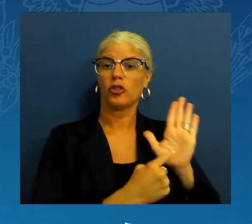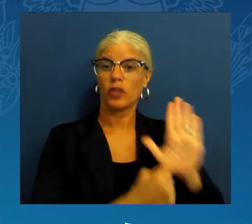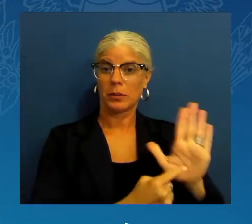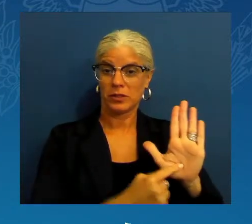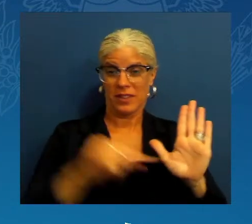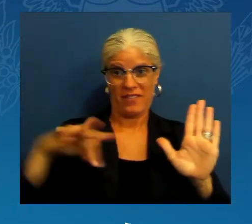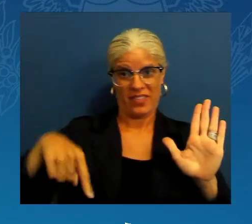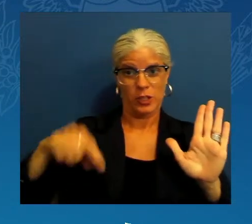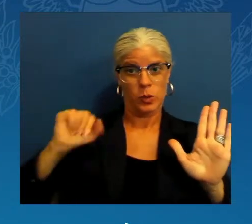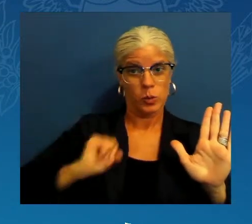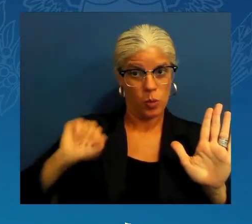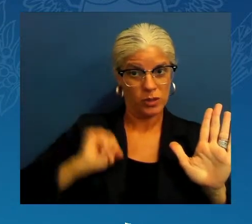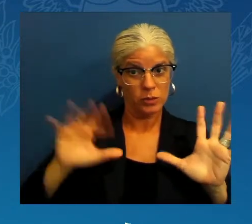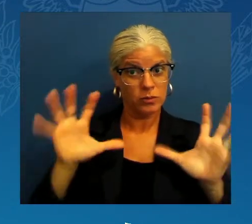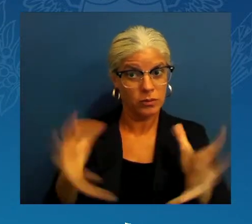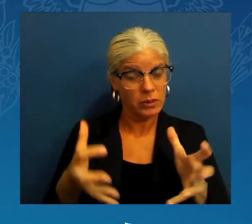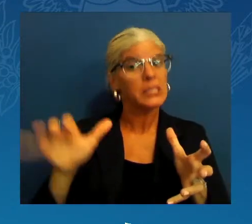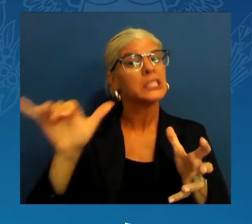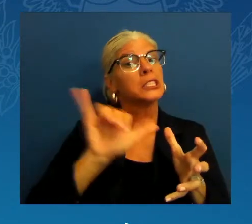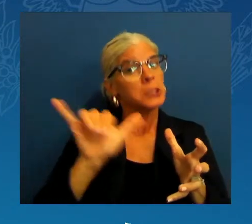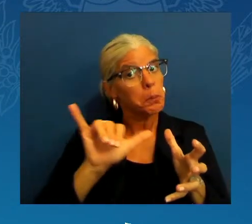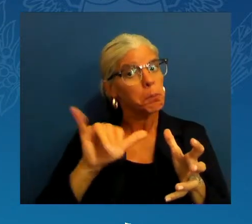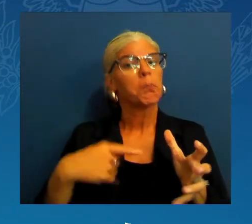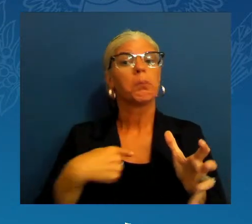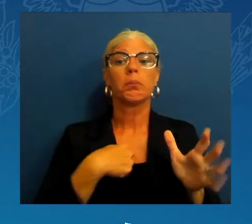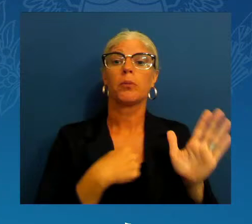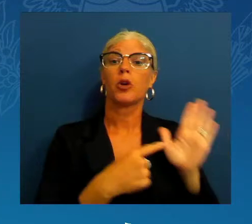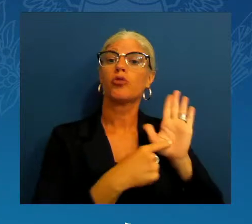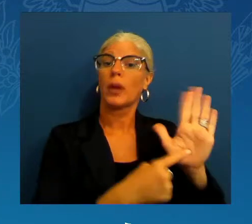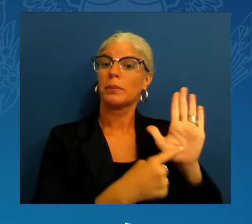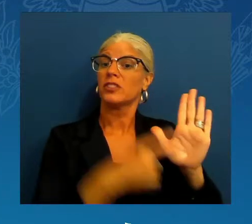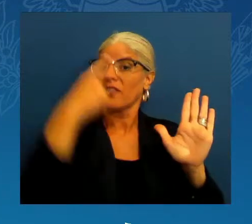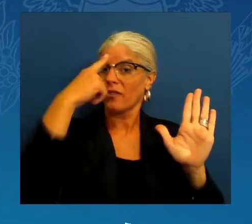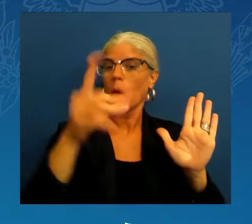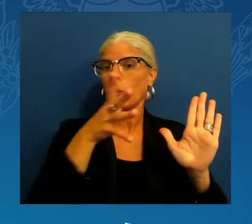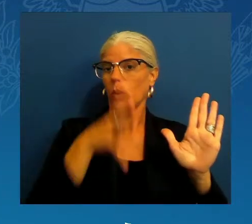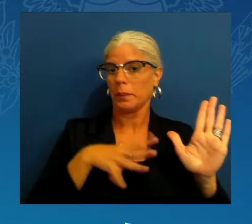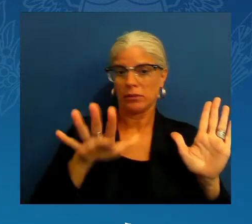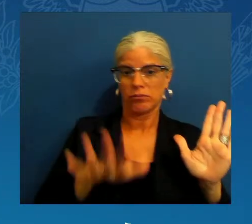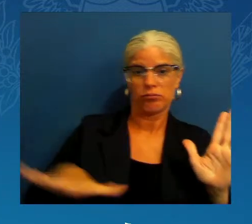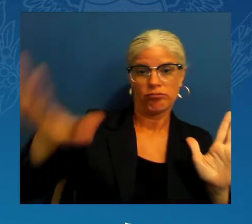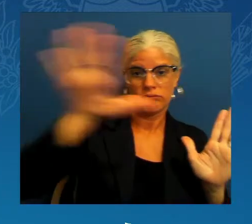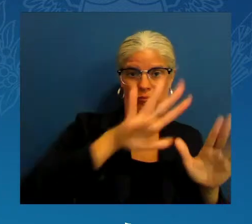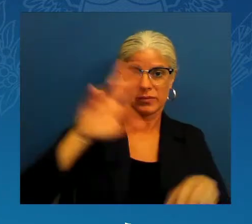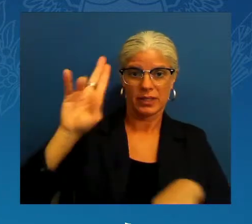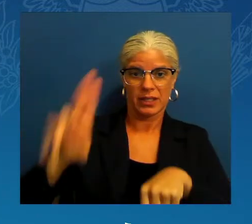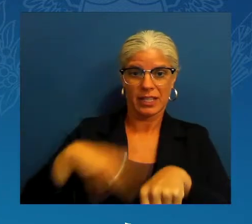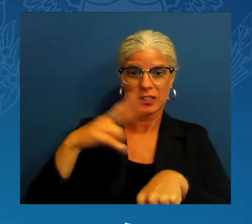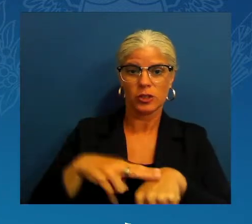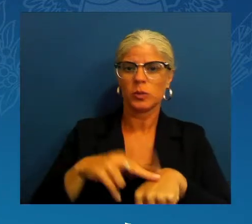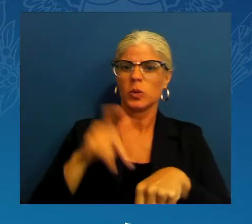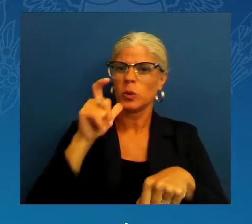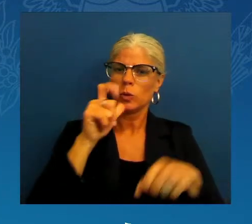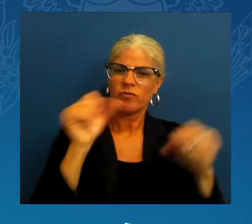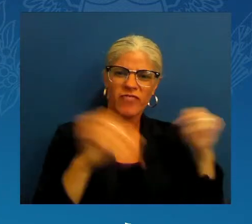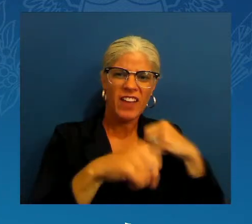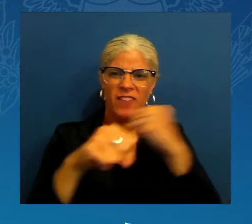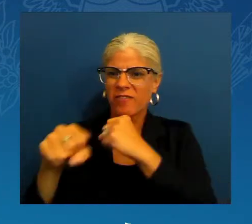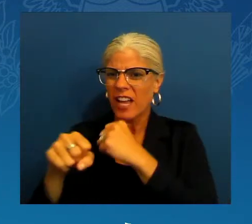Women who are fighting for equal pay in the workplace. Women who are fighting for the right to control the decisions for their bodies.